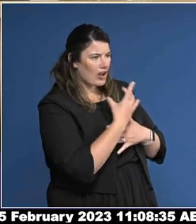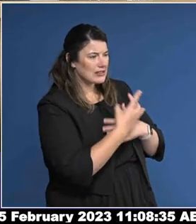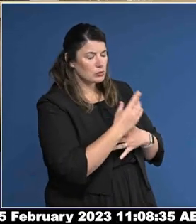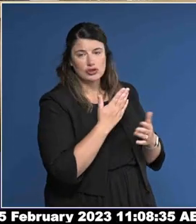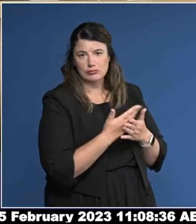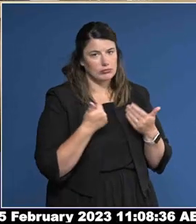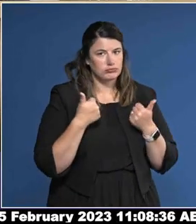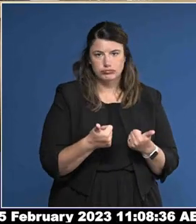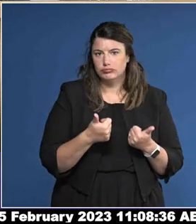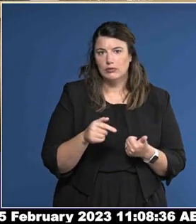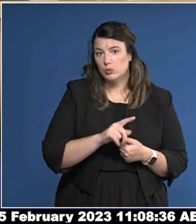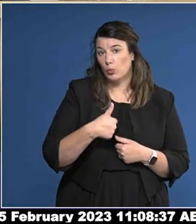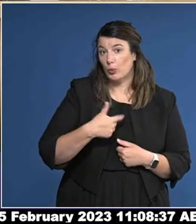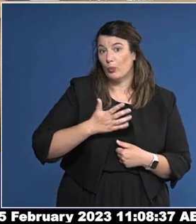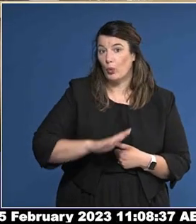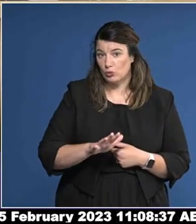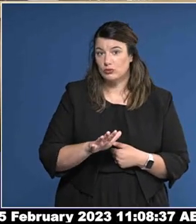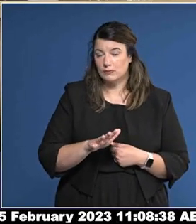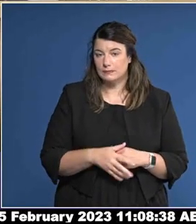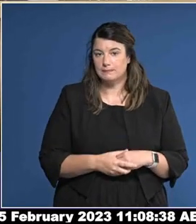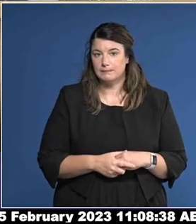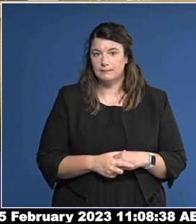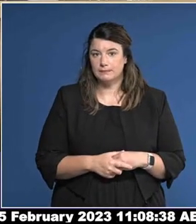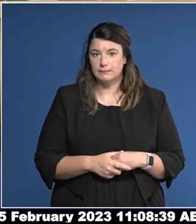we wanted to happen with that - with that team.